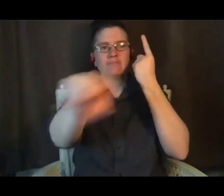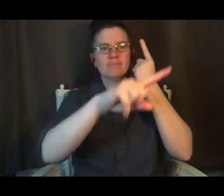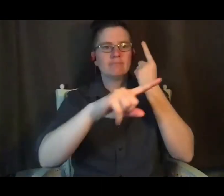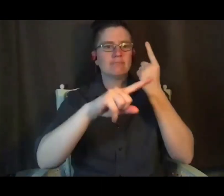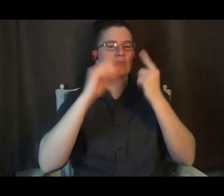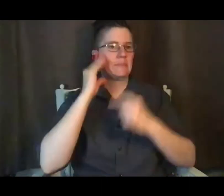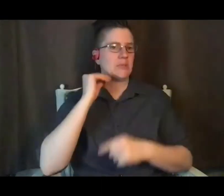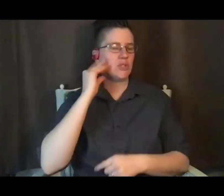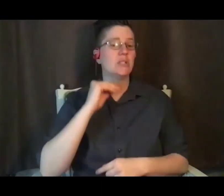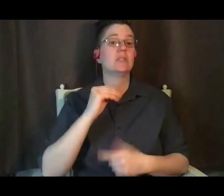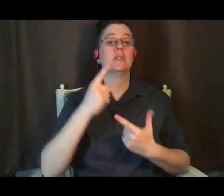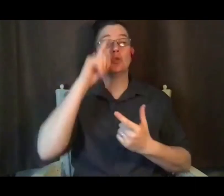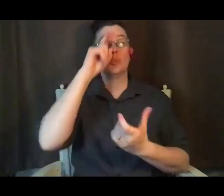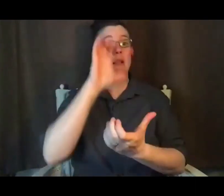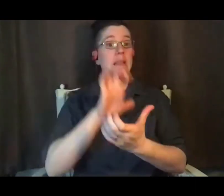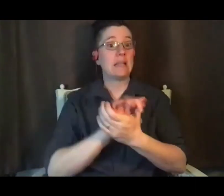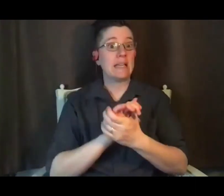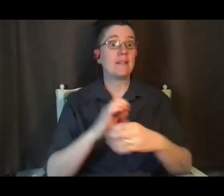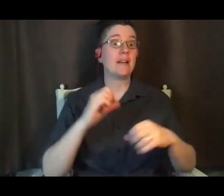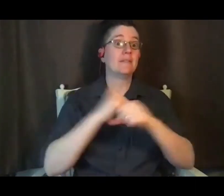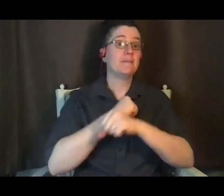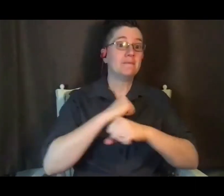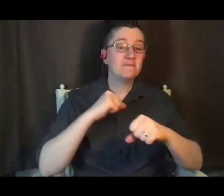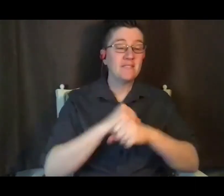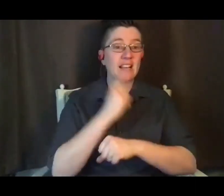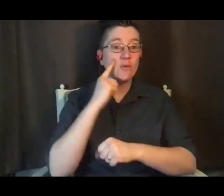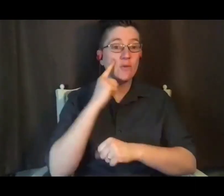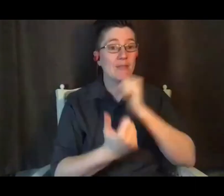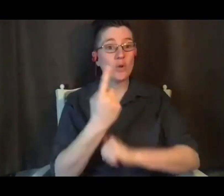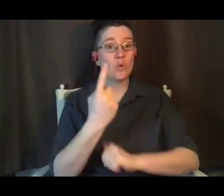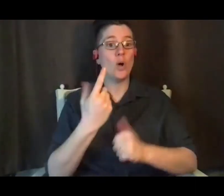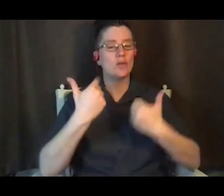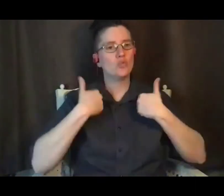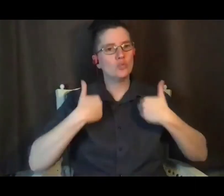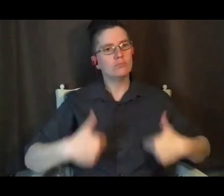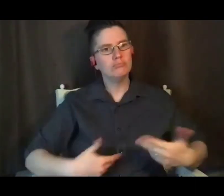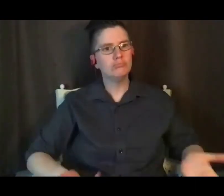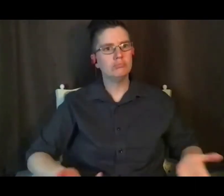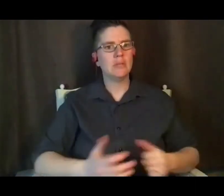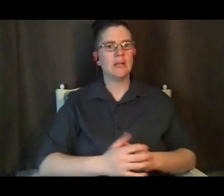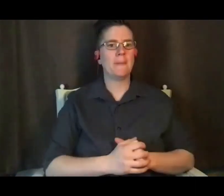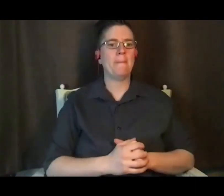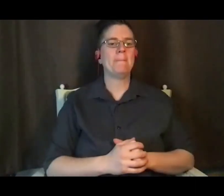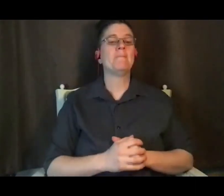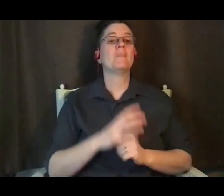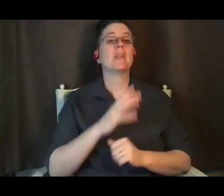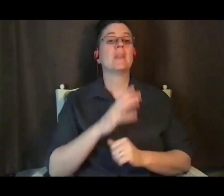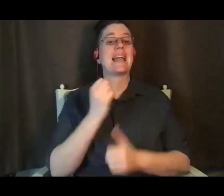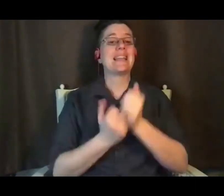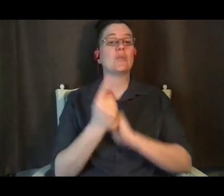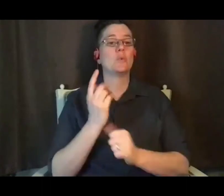and fight for everyone's right to be treated as a human being and everyone's right to experience